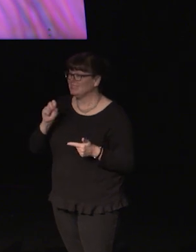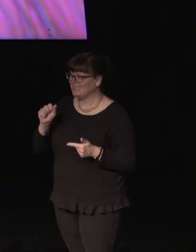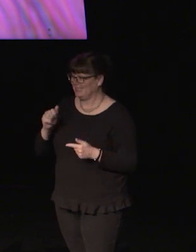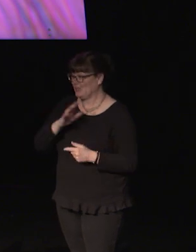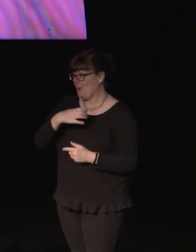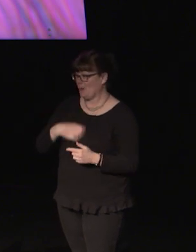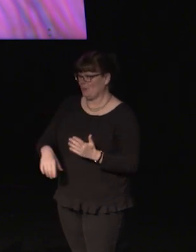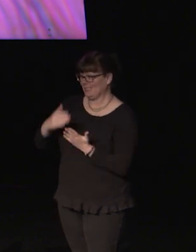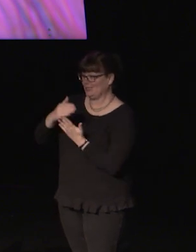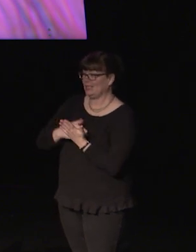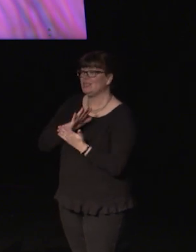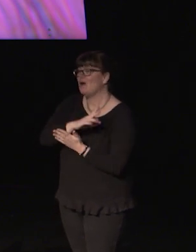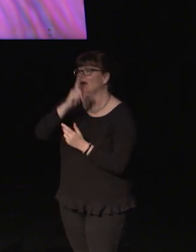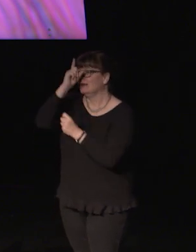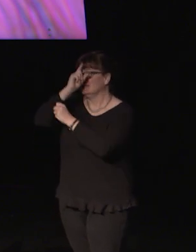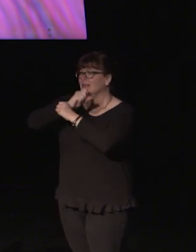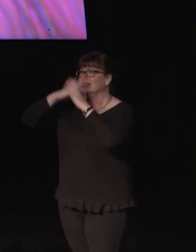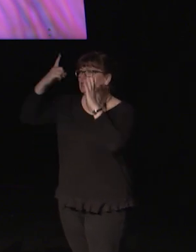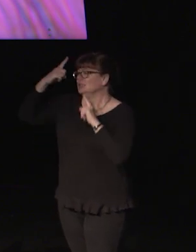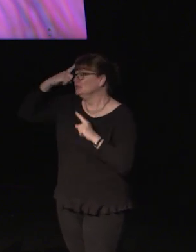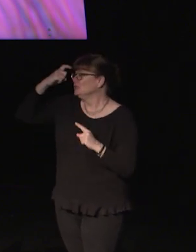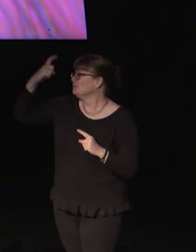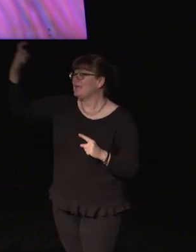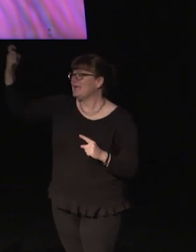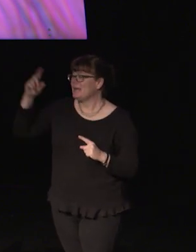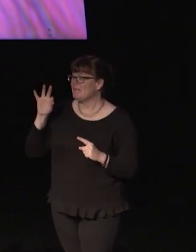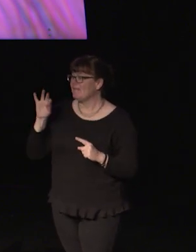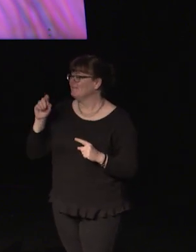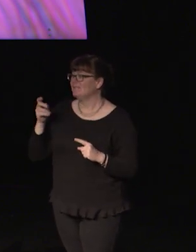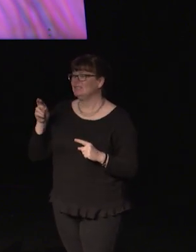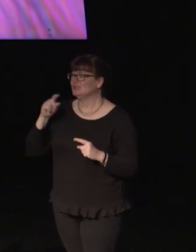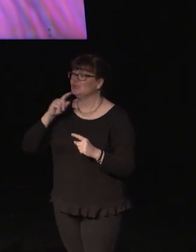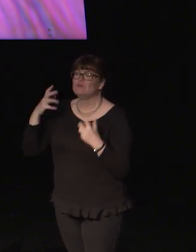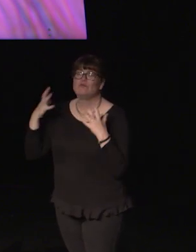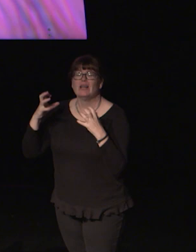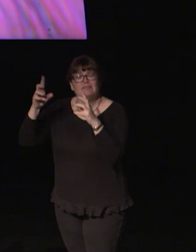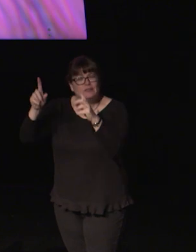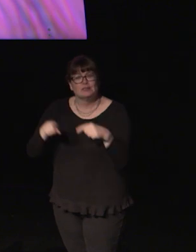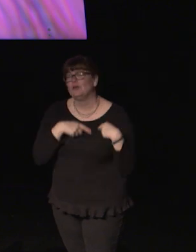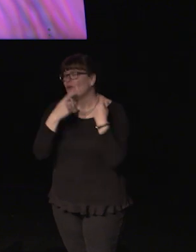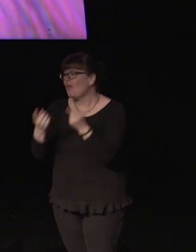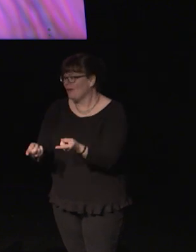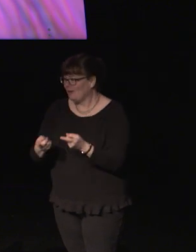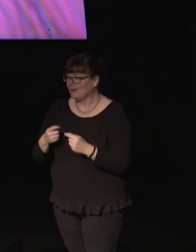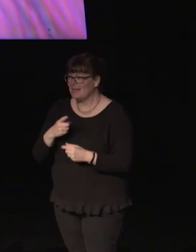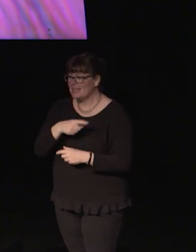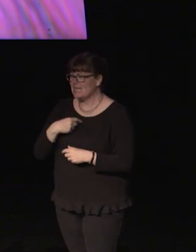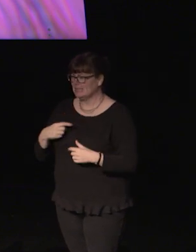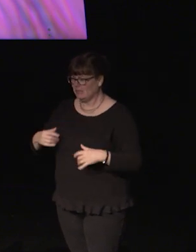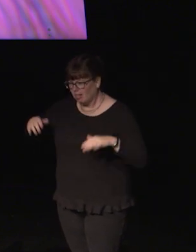Like what is the dream features that you've been wanting for so long that you are mad that it's not here?